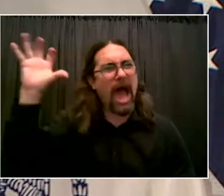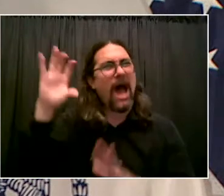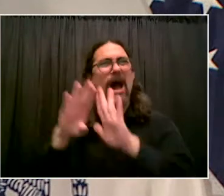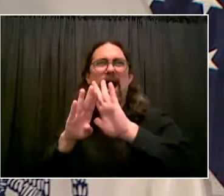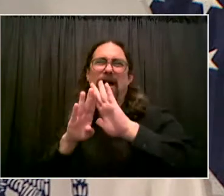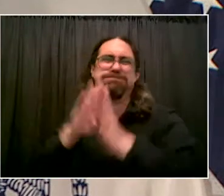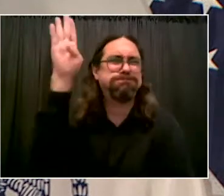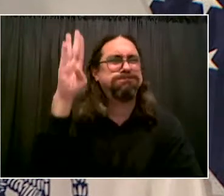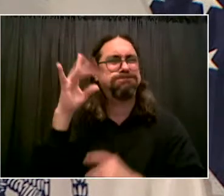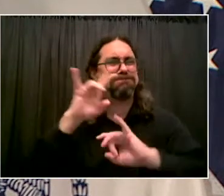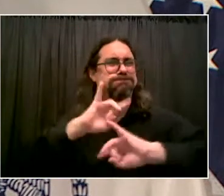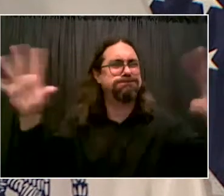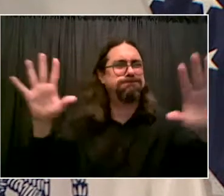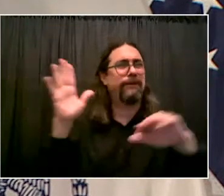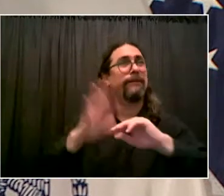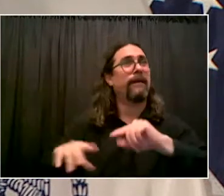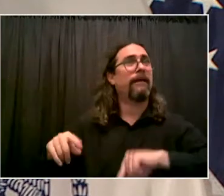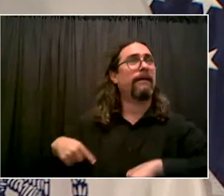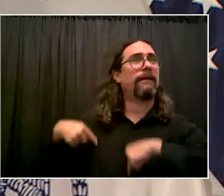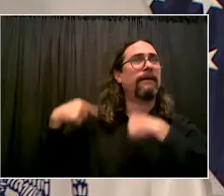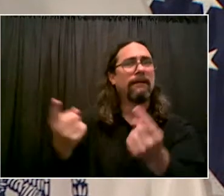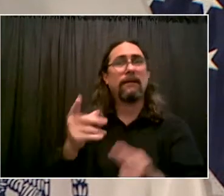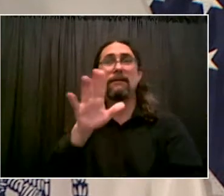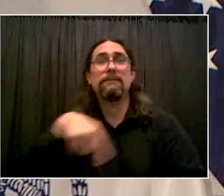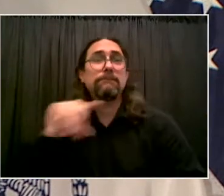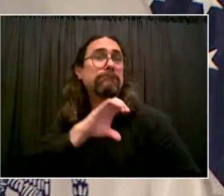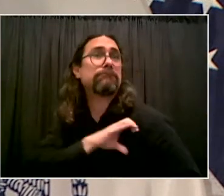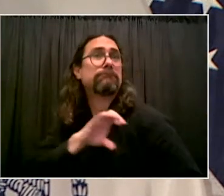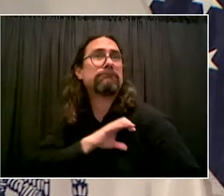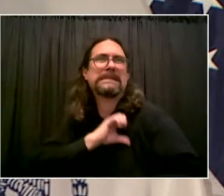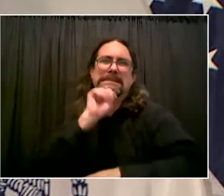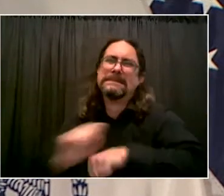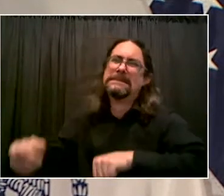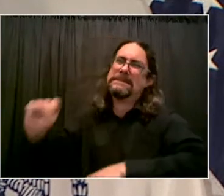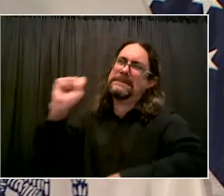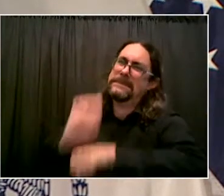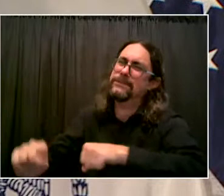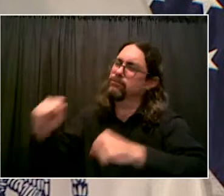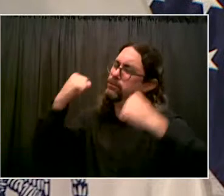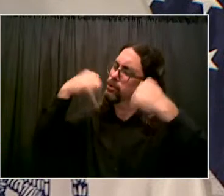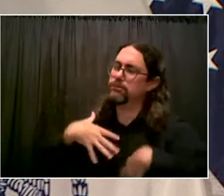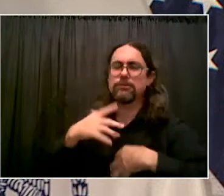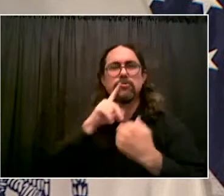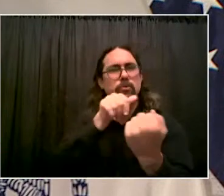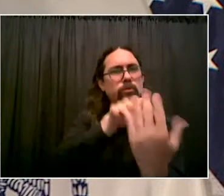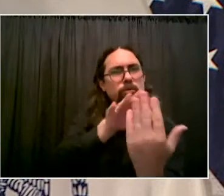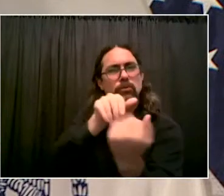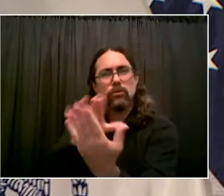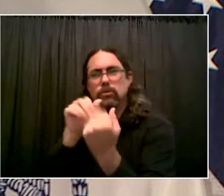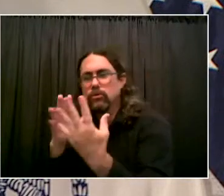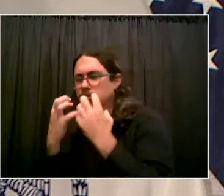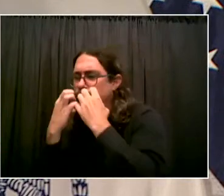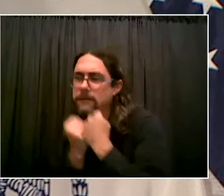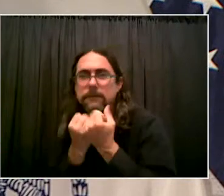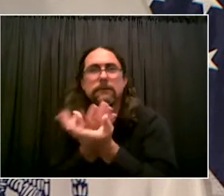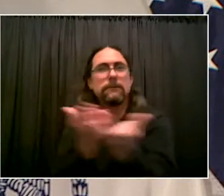BACK STRONG, ECONOMY COMING BACK, JOBS COMING BACK. NYPD IS OUT THERE DOING THEIR JOB EVERY